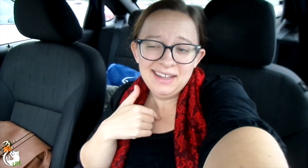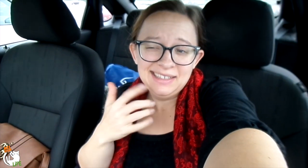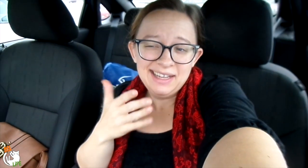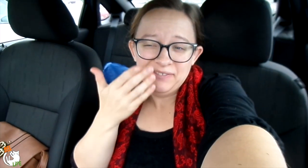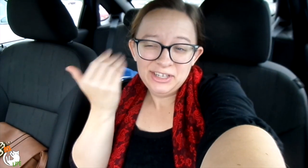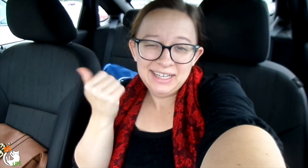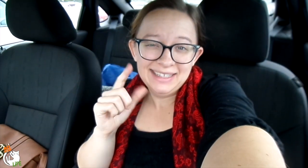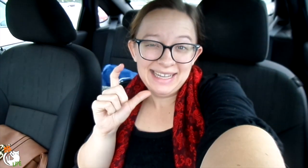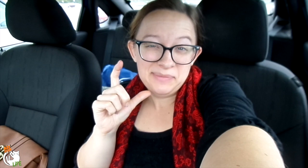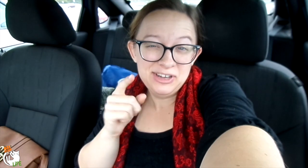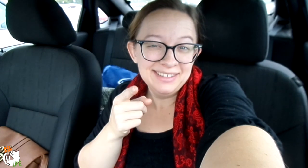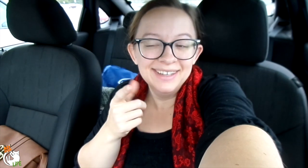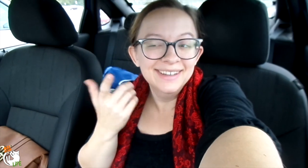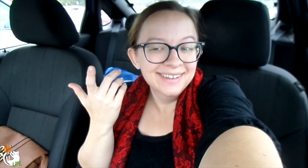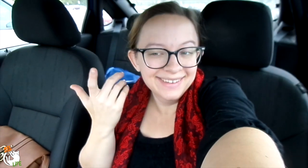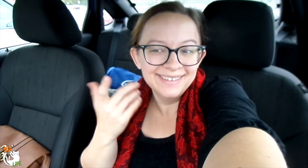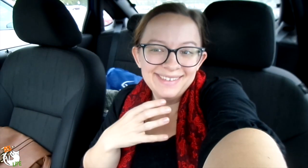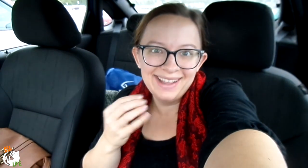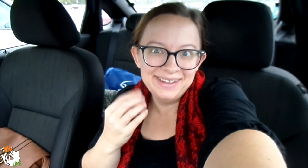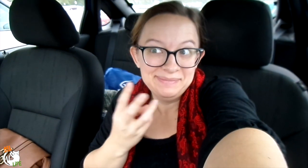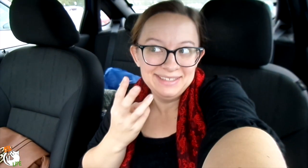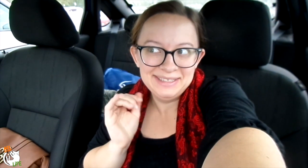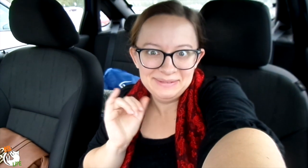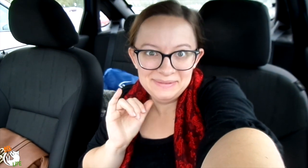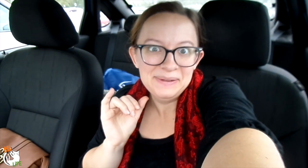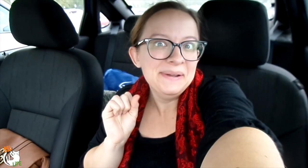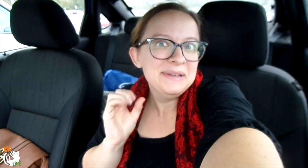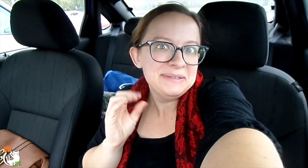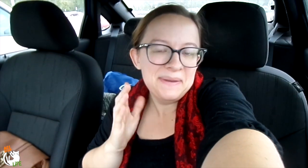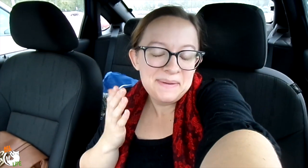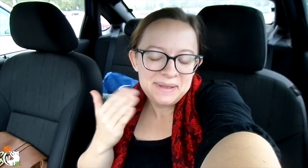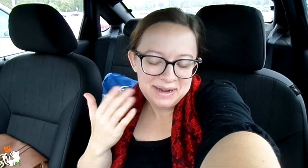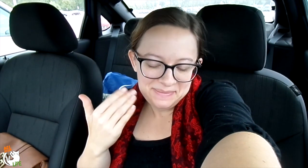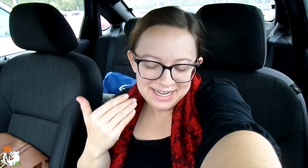but we just kind of forgot the camera... and Wednesday too.